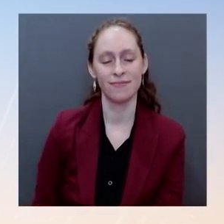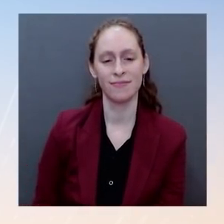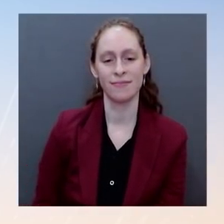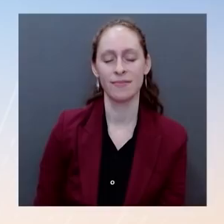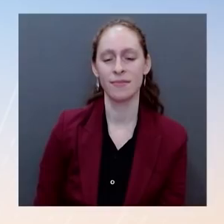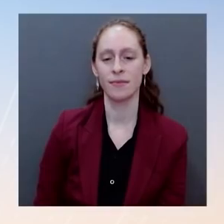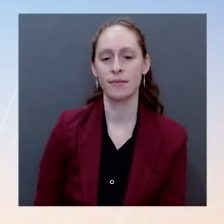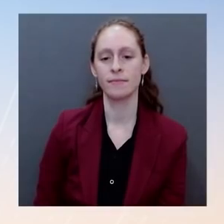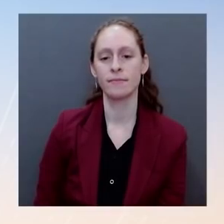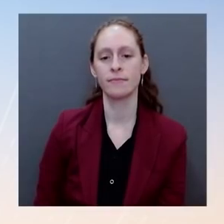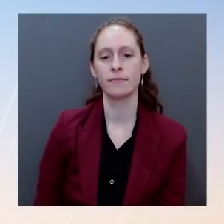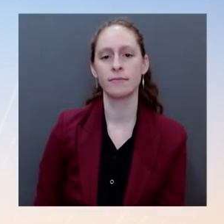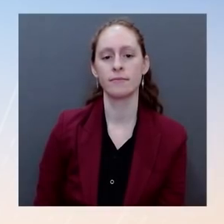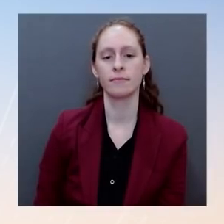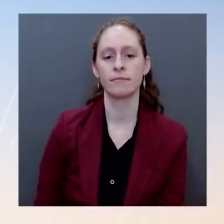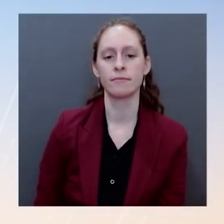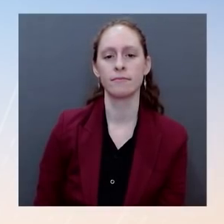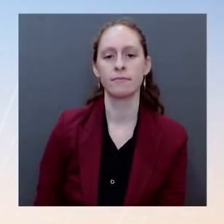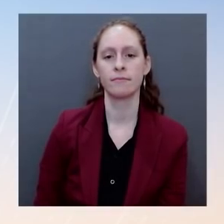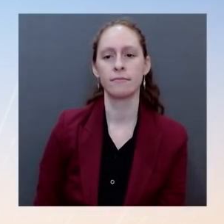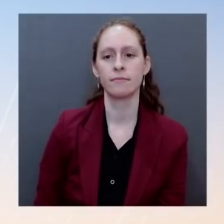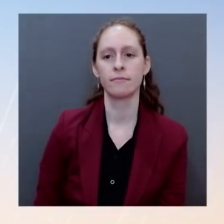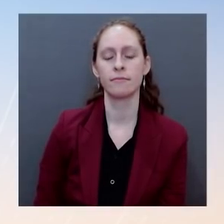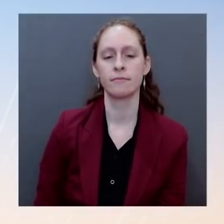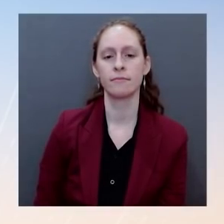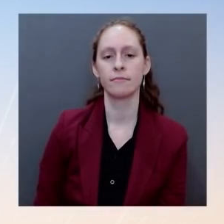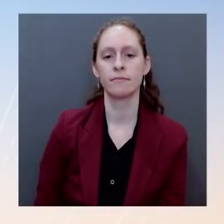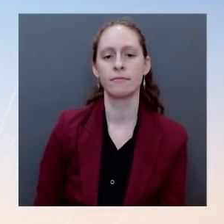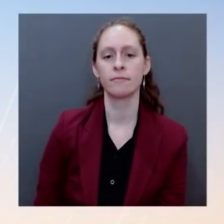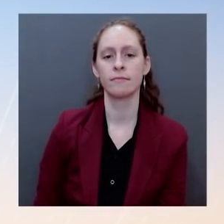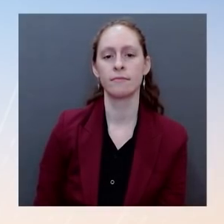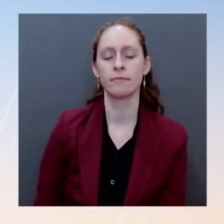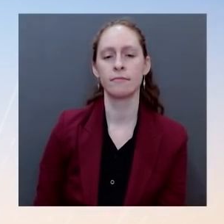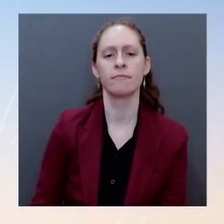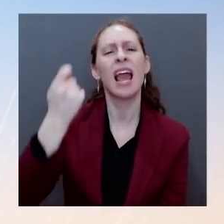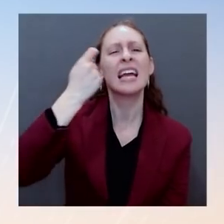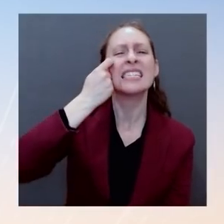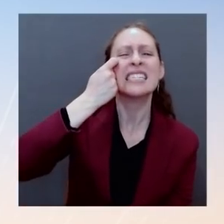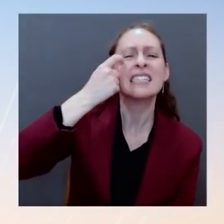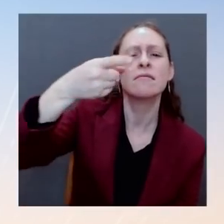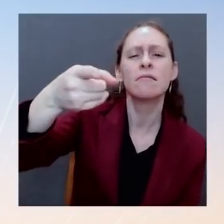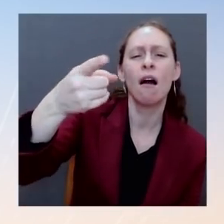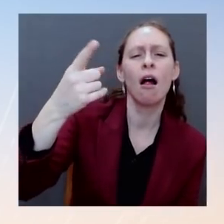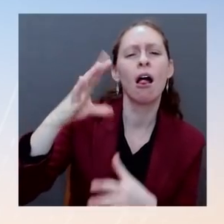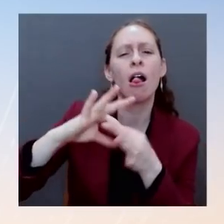Can you talk a little bit more about that? And the dwell fees -- they've had that on hold for weeks at Port of Long Beach and the Port of LA.